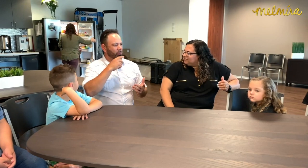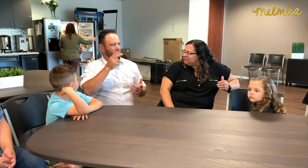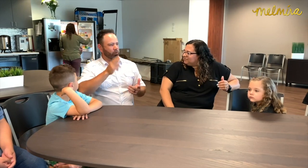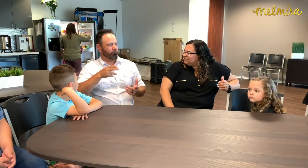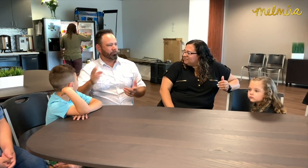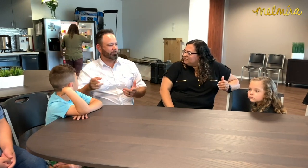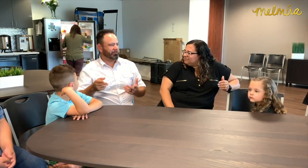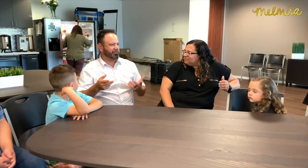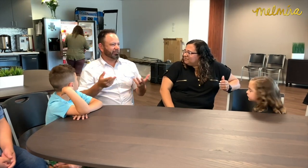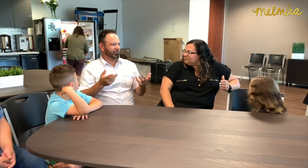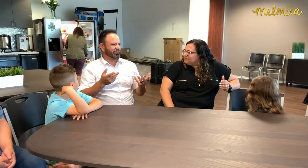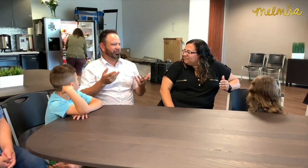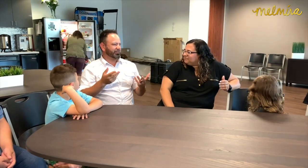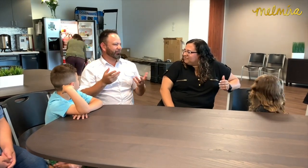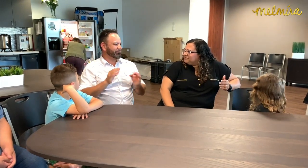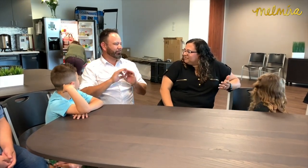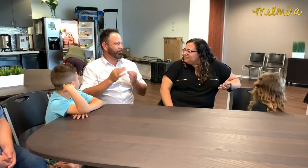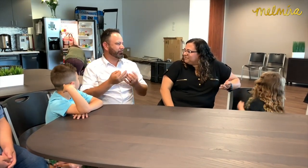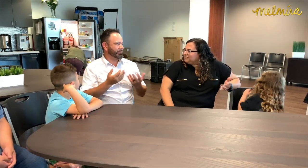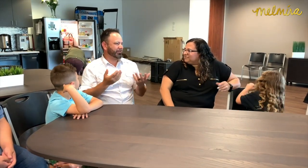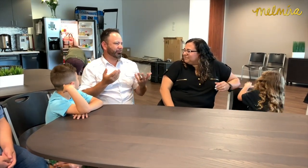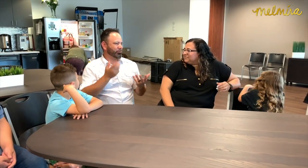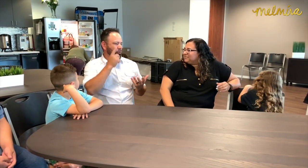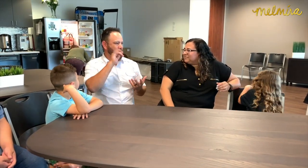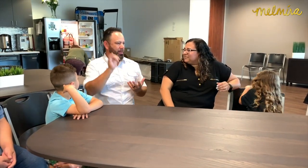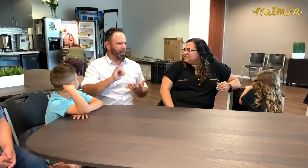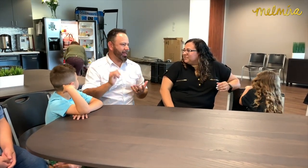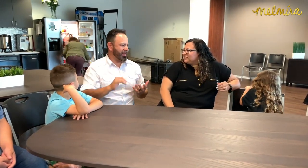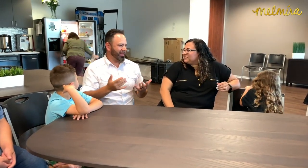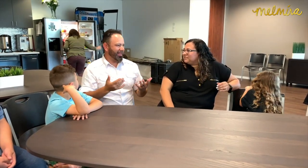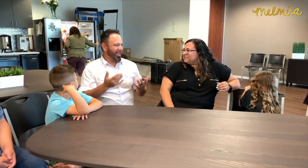Hard of Hearing people in families look like.